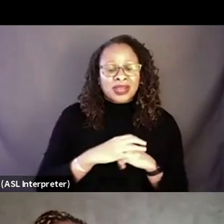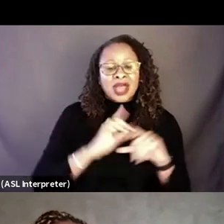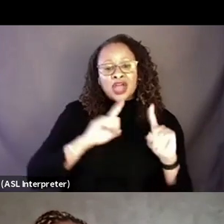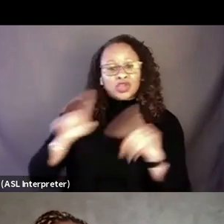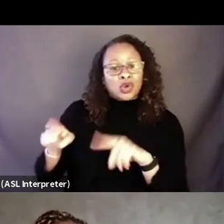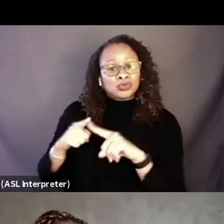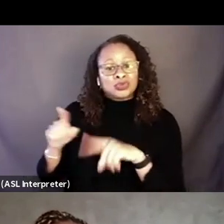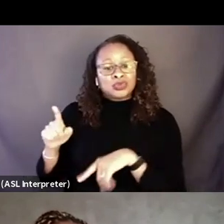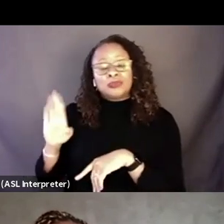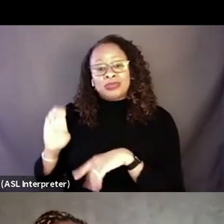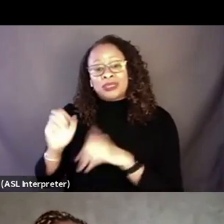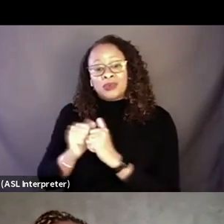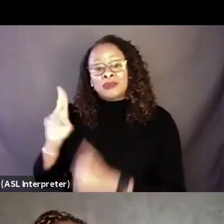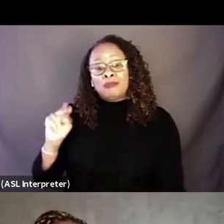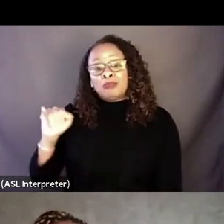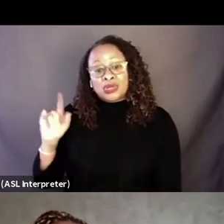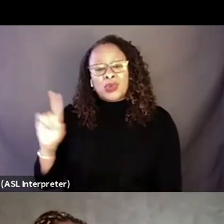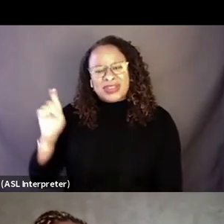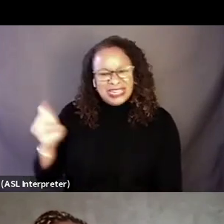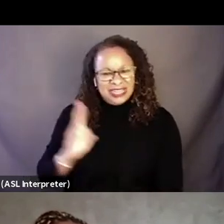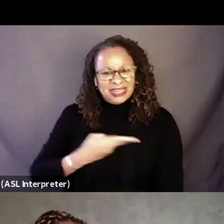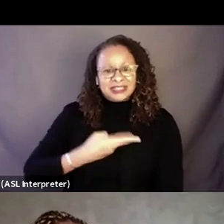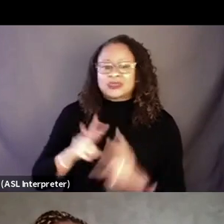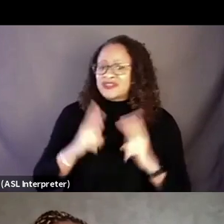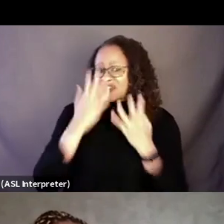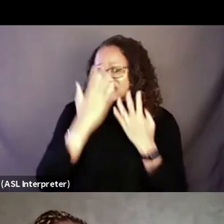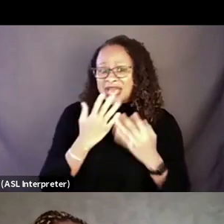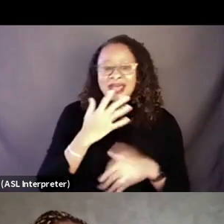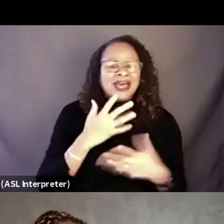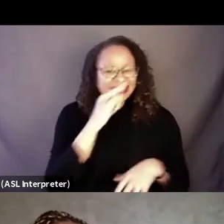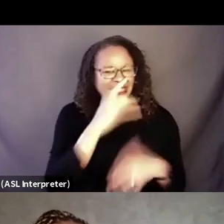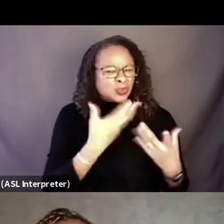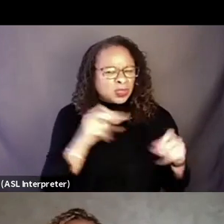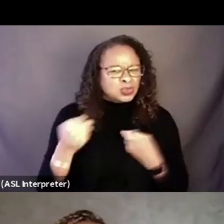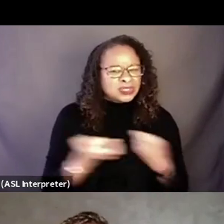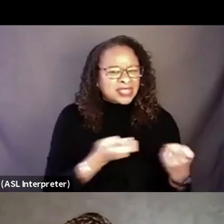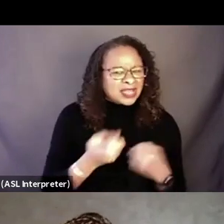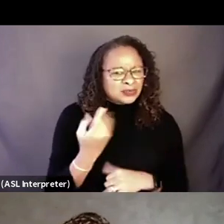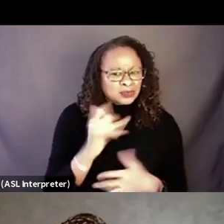where he needed to be, and it was just very sad. So this year has helped us to just recover